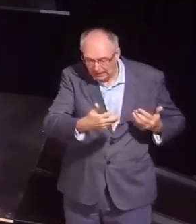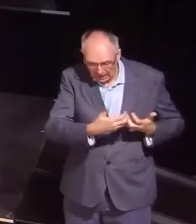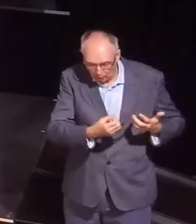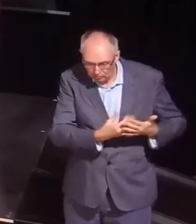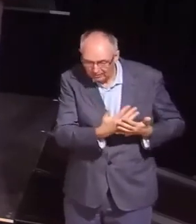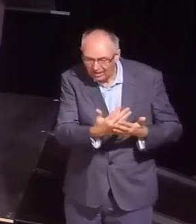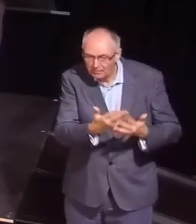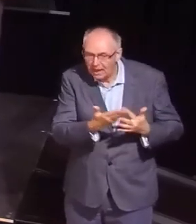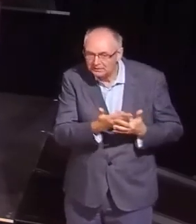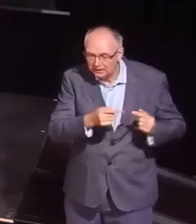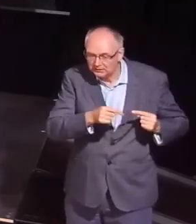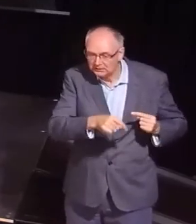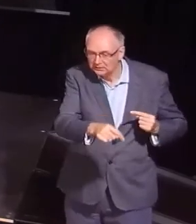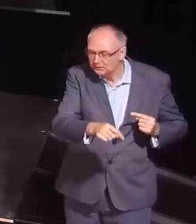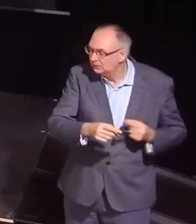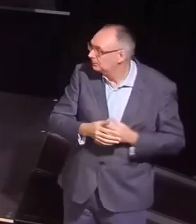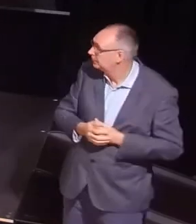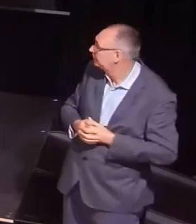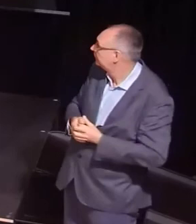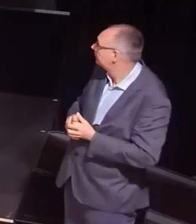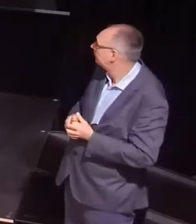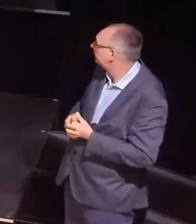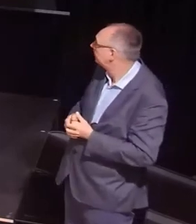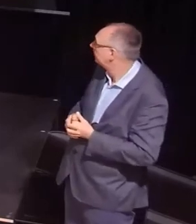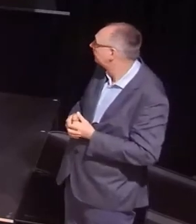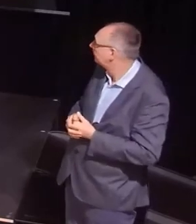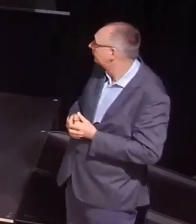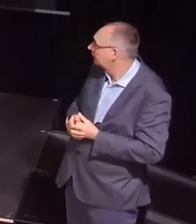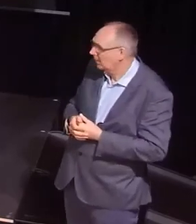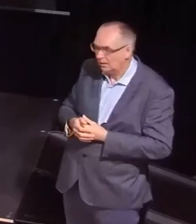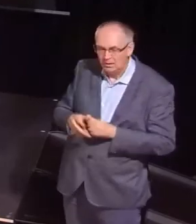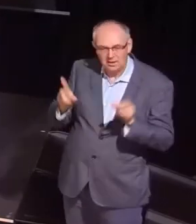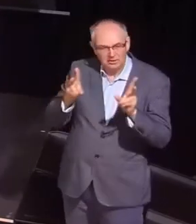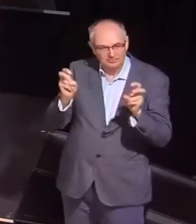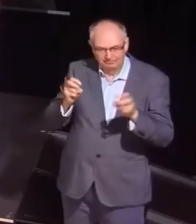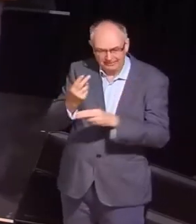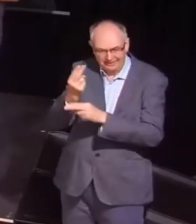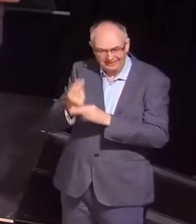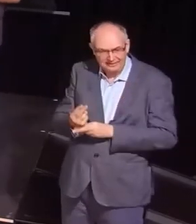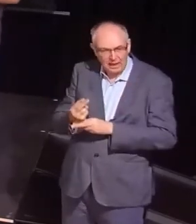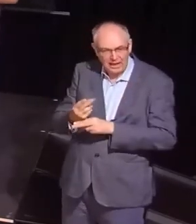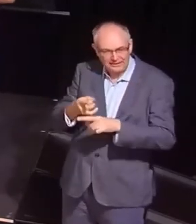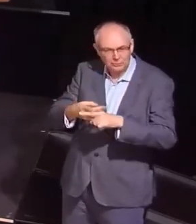They also help us co-ordinate inclusive design sprints, which again Tara will be talking about shortly.